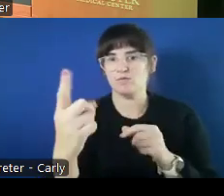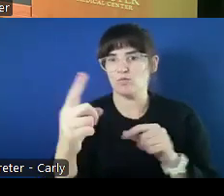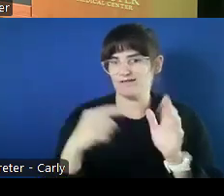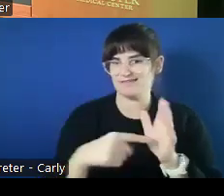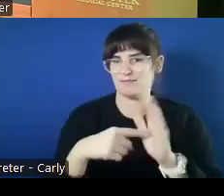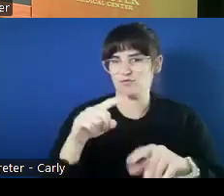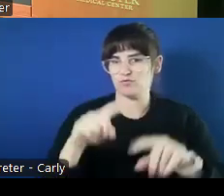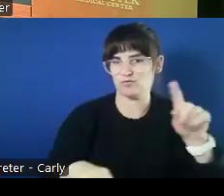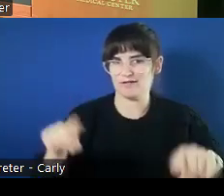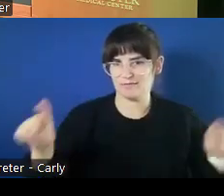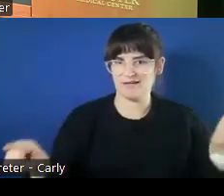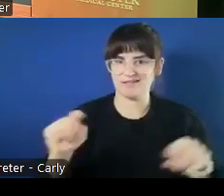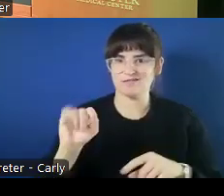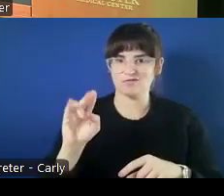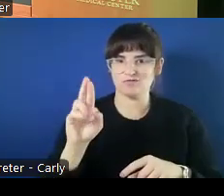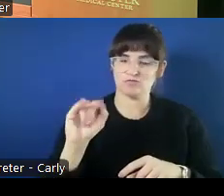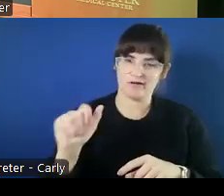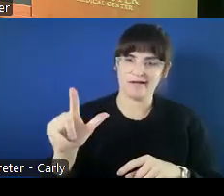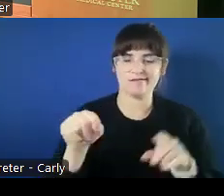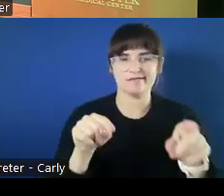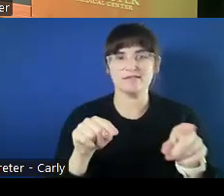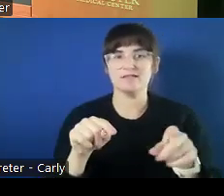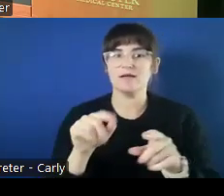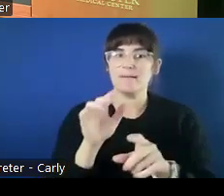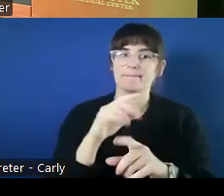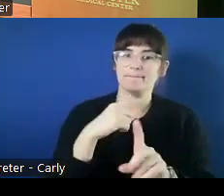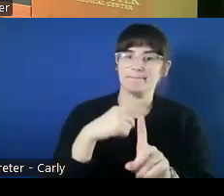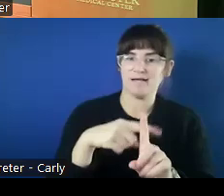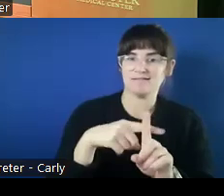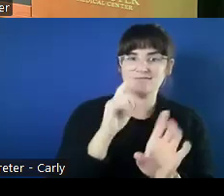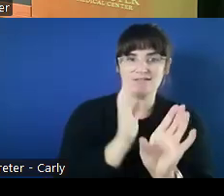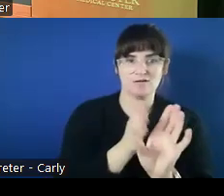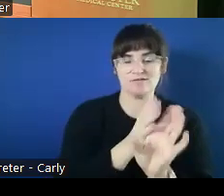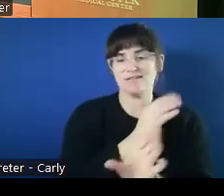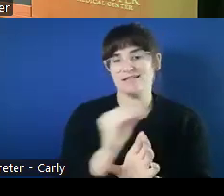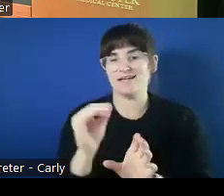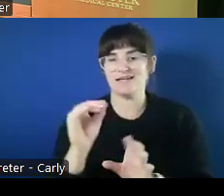this was uh positive psychology and motivational interviewing compared to uh an MI based control